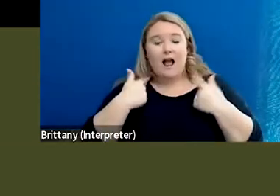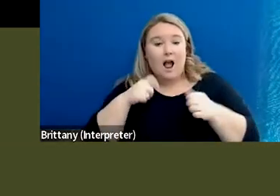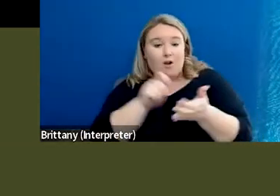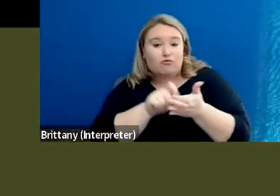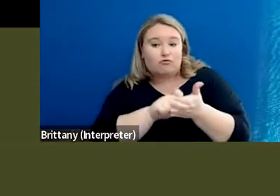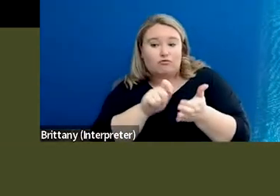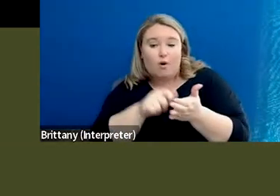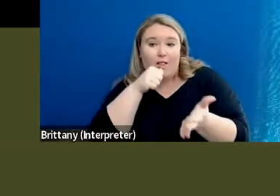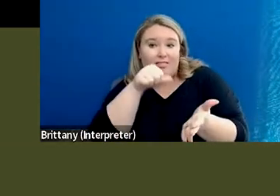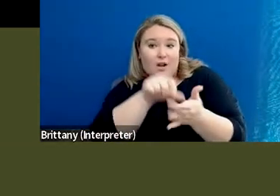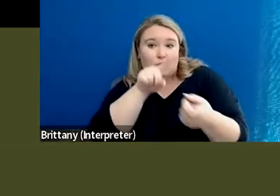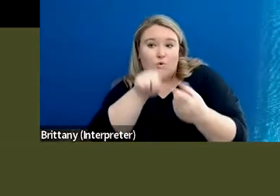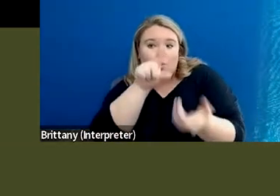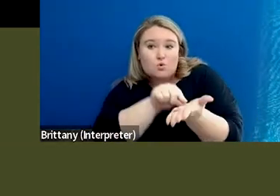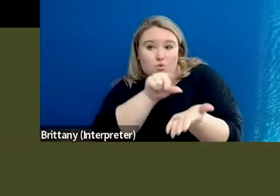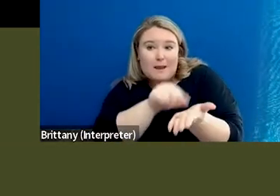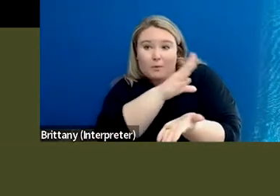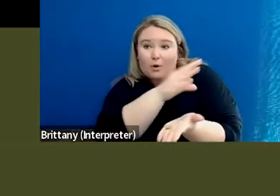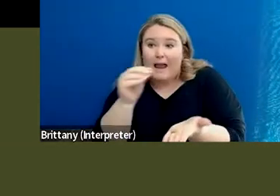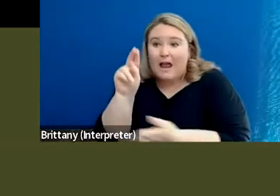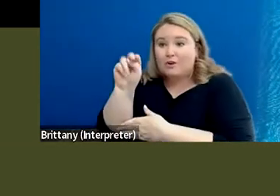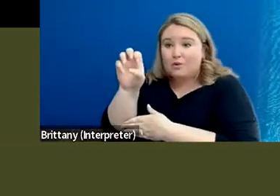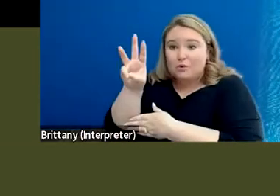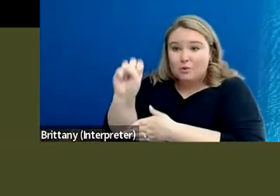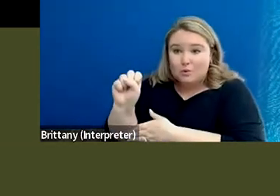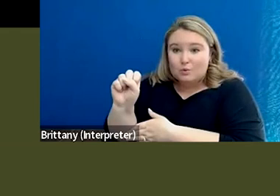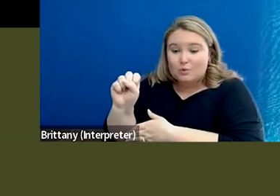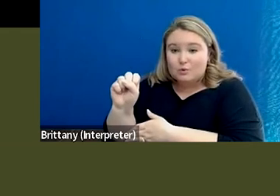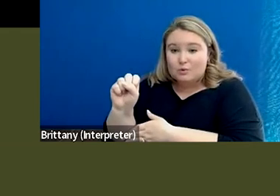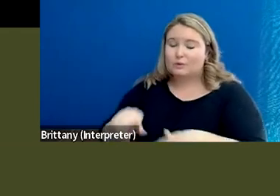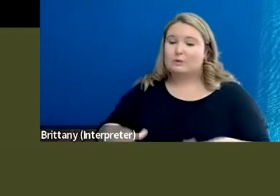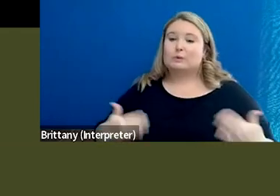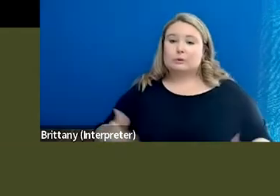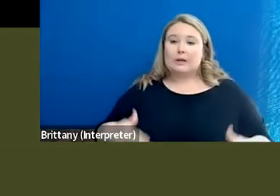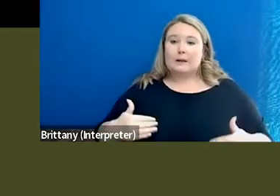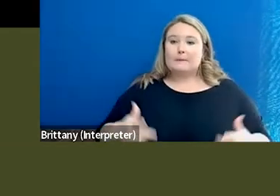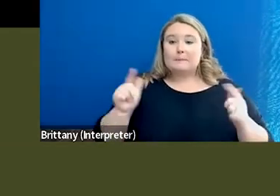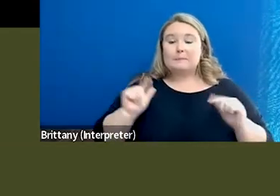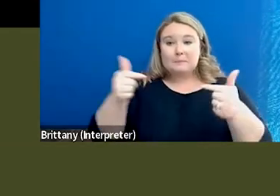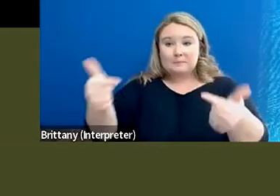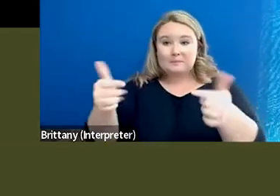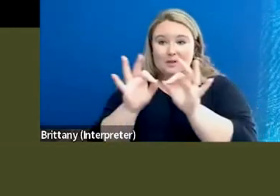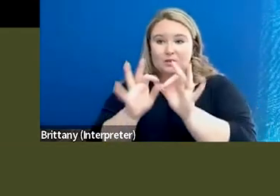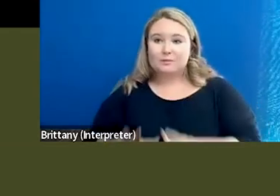and to the news station. [Debbie] Yeah, it sounds Melissa, like you're a fierce advocate.